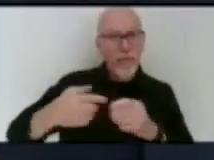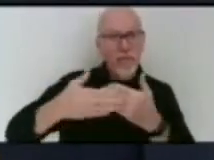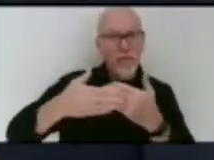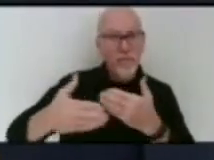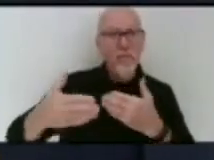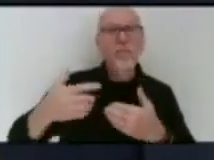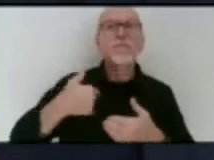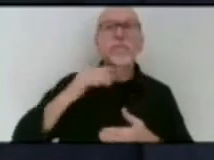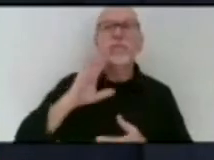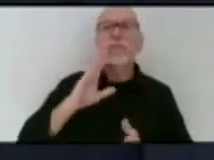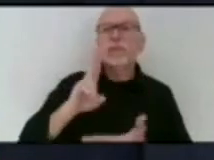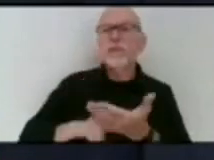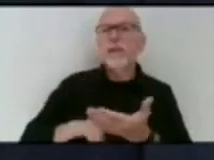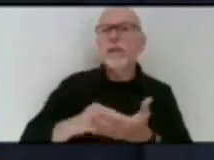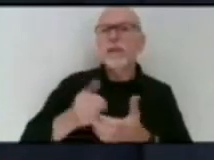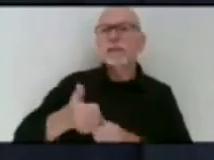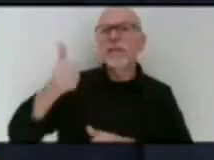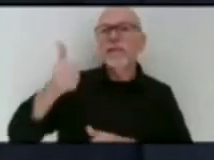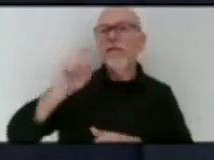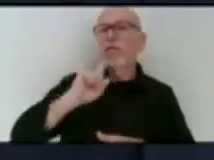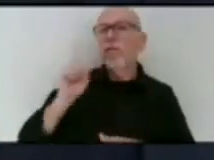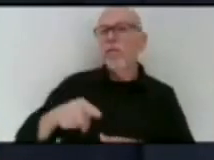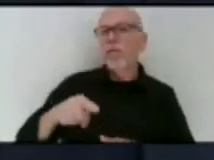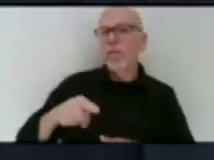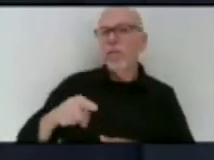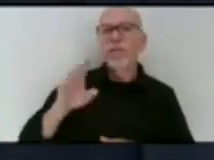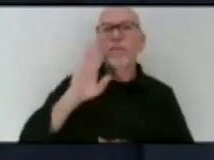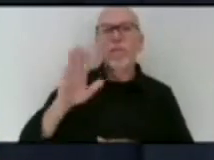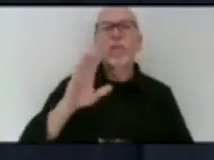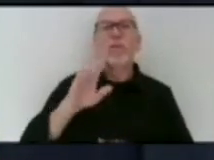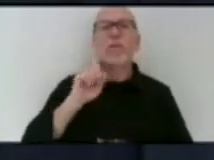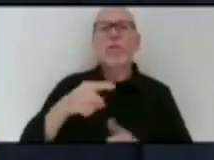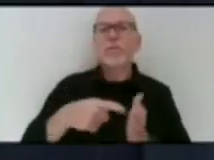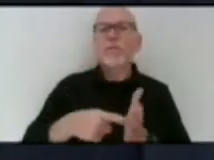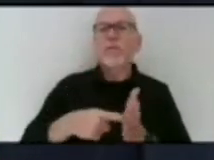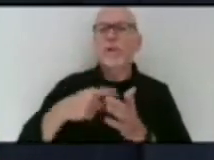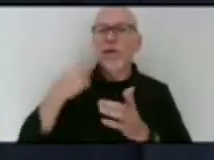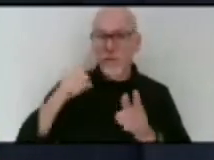order that will implement pandemic requirements for all Hoosiers and